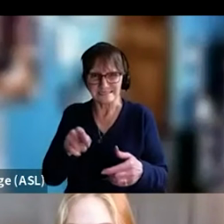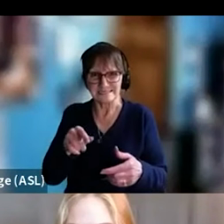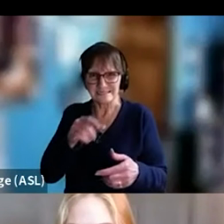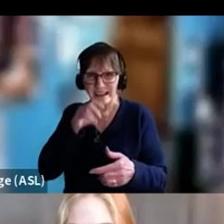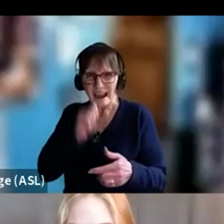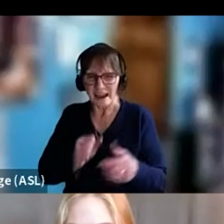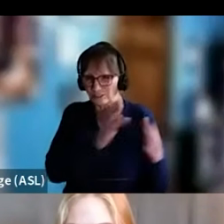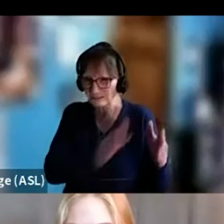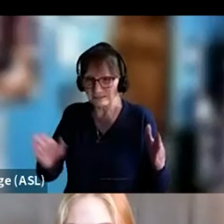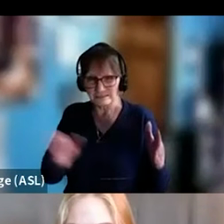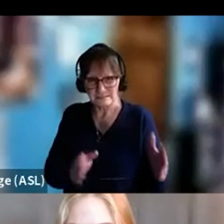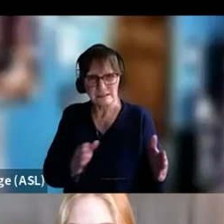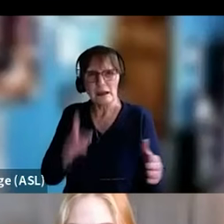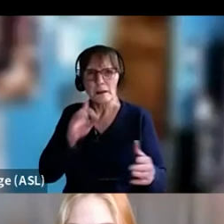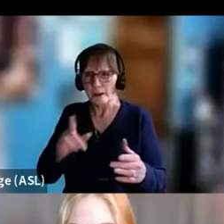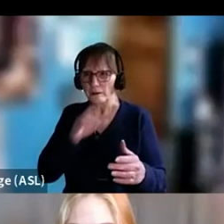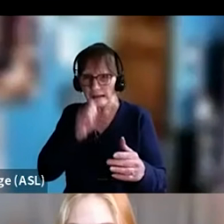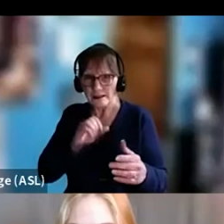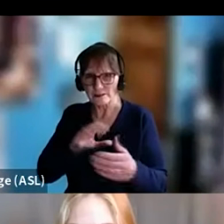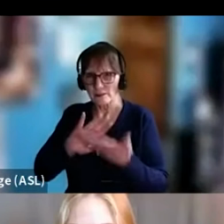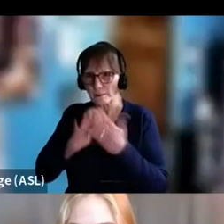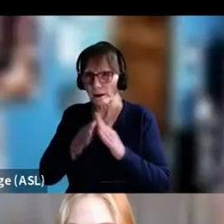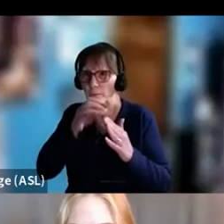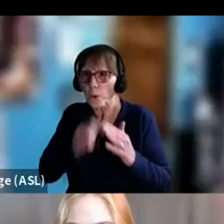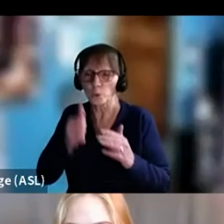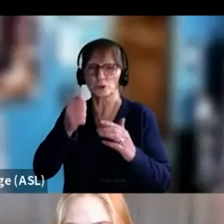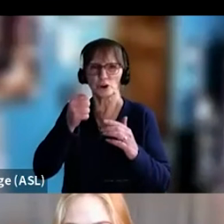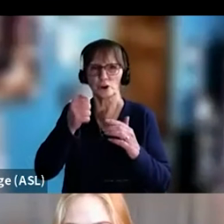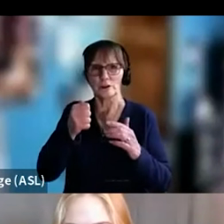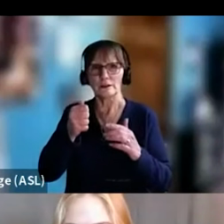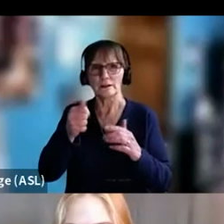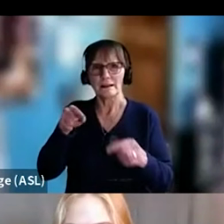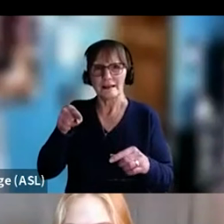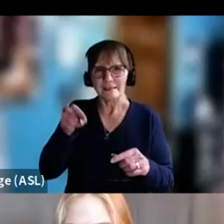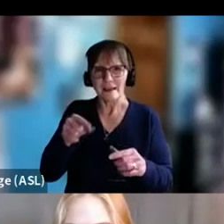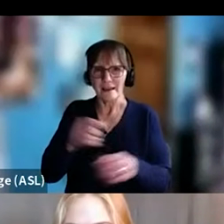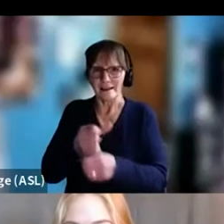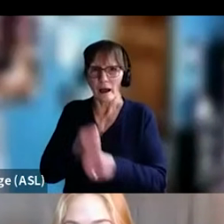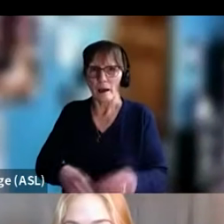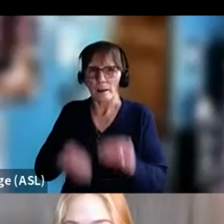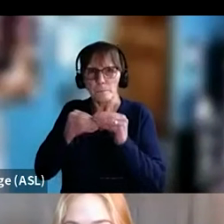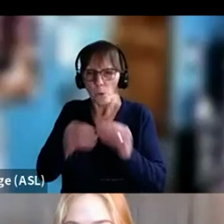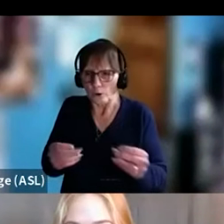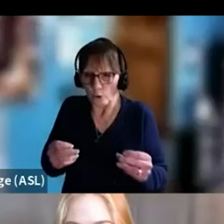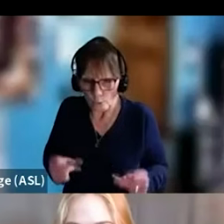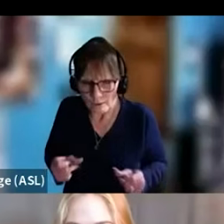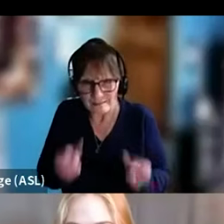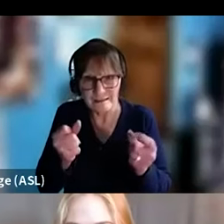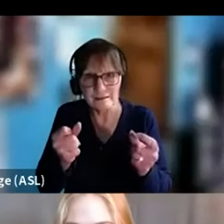but particularly as they age and they get older because they die more quickly than their counterparts,